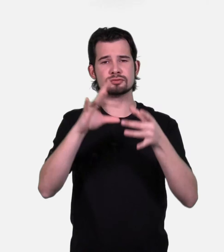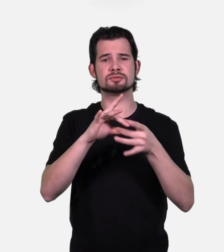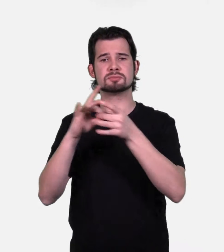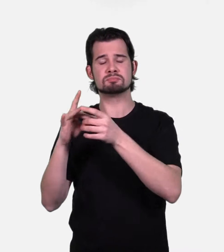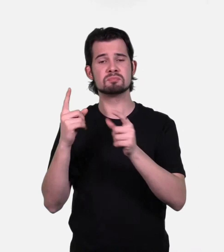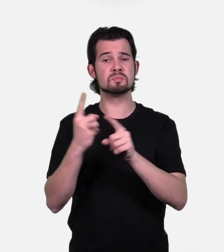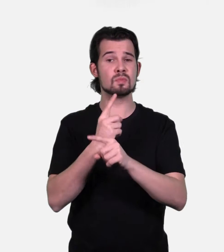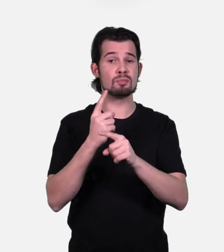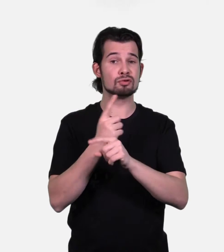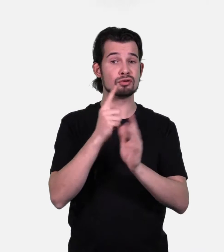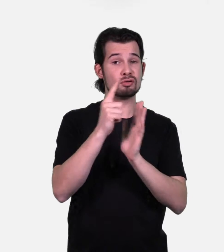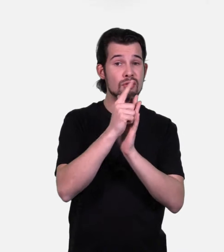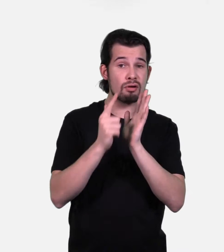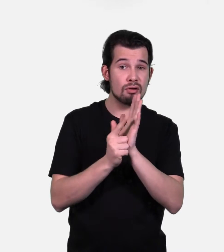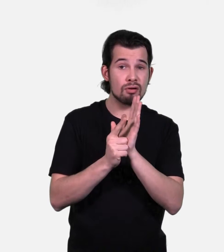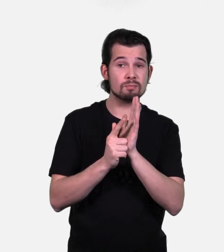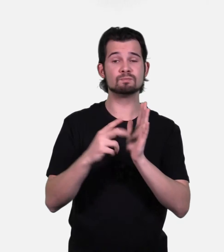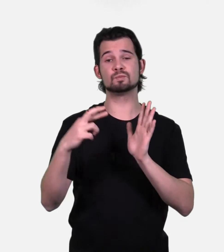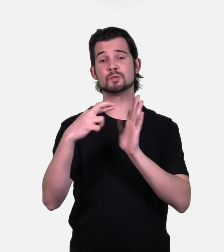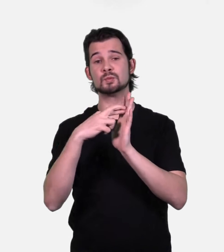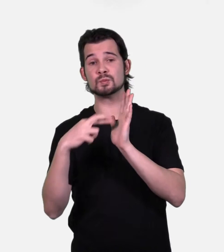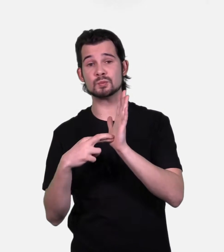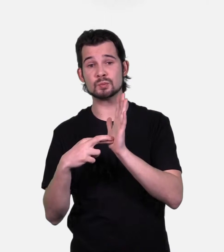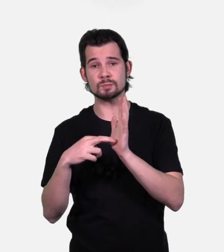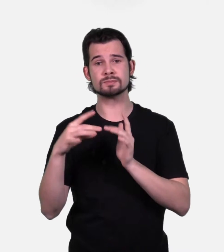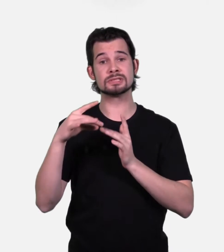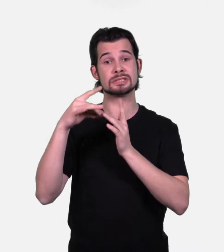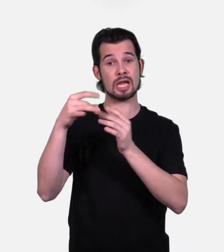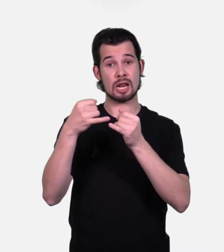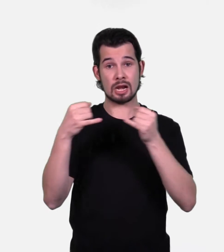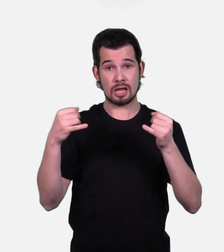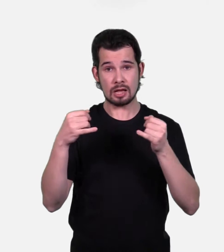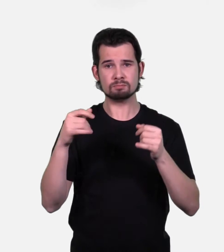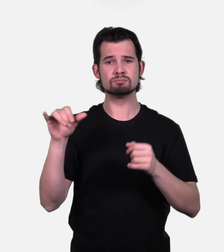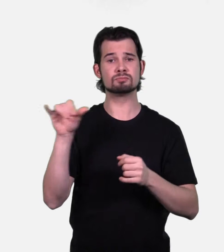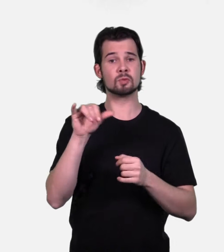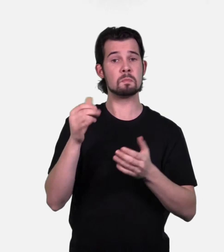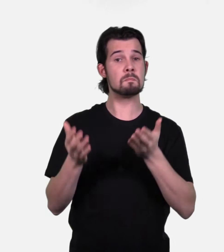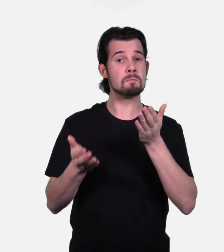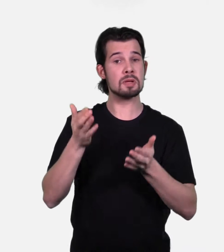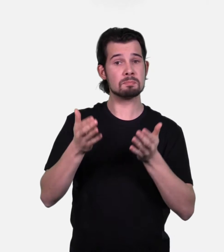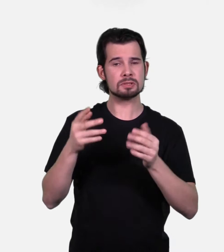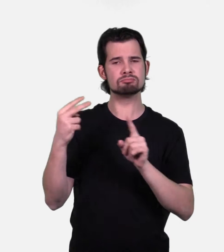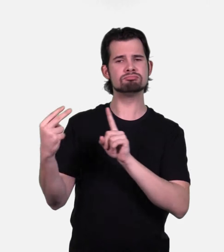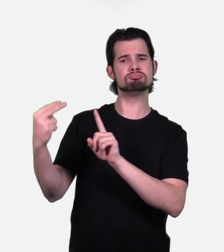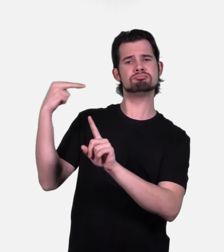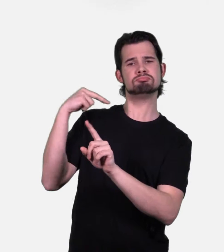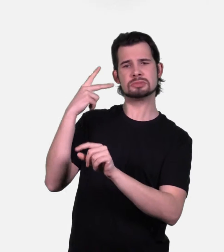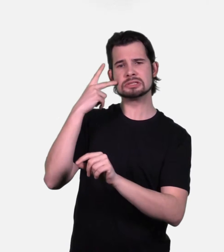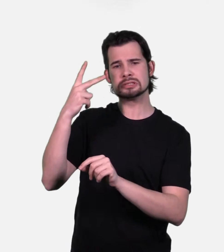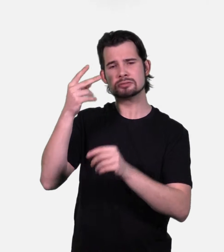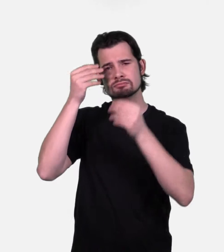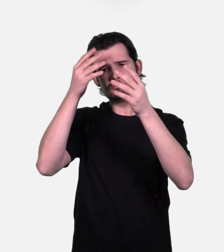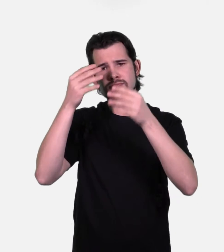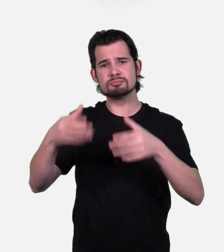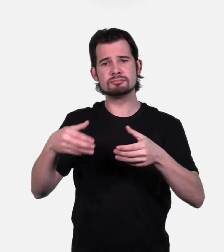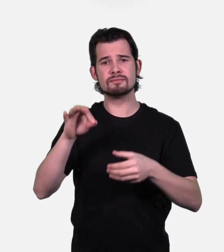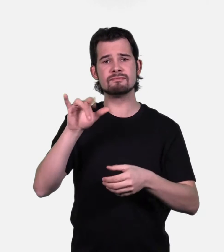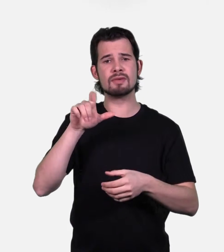regulations, and applicable guidelines, and may also refer to previous Agency decisions which dealt with similar issues.